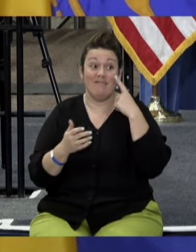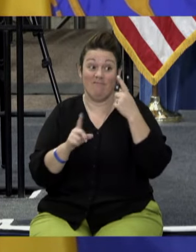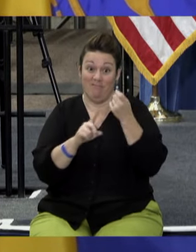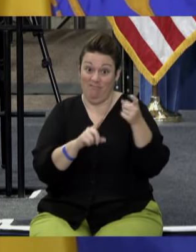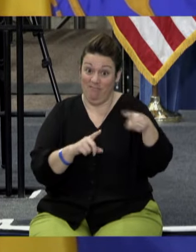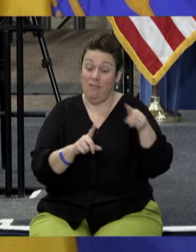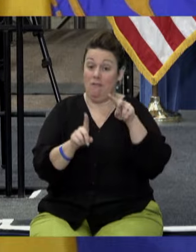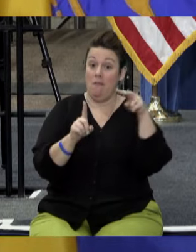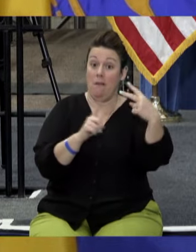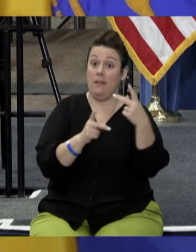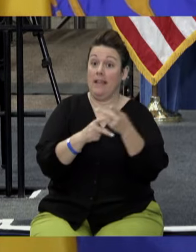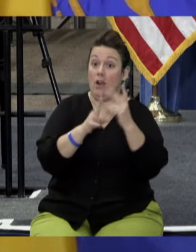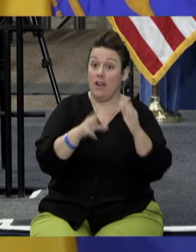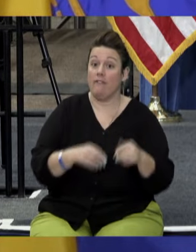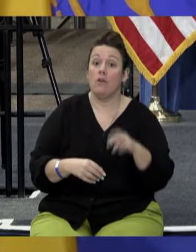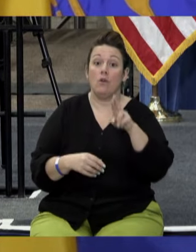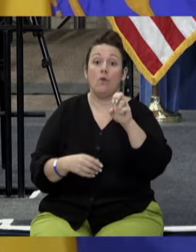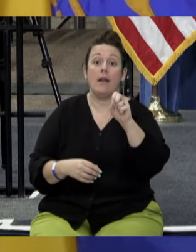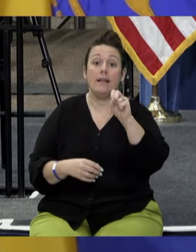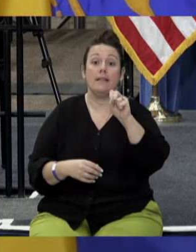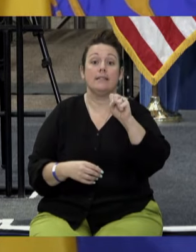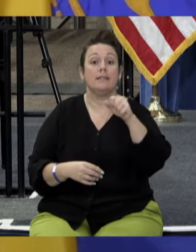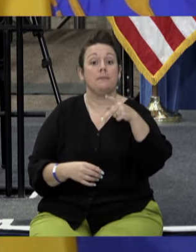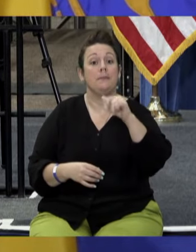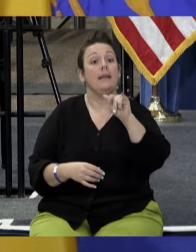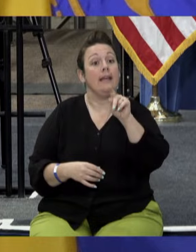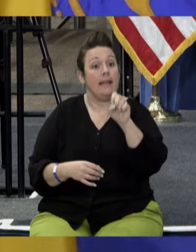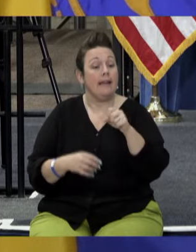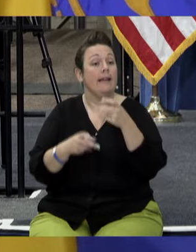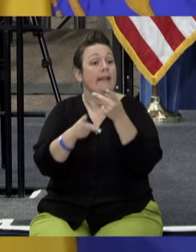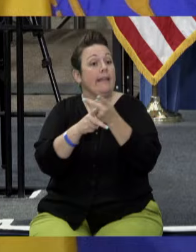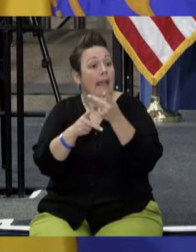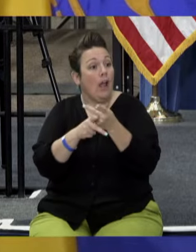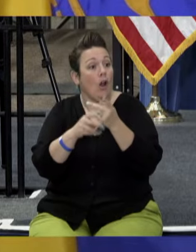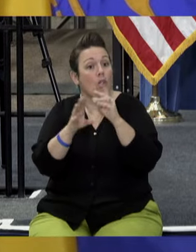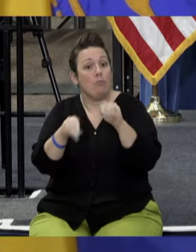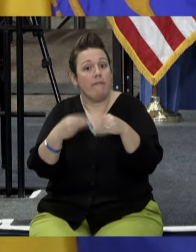services such as respite care, which gives caregivers a much needed break,